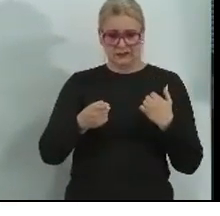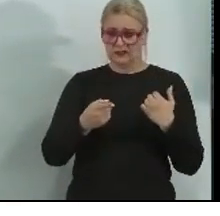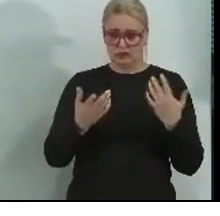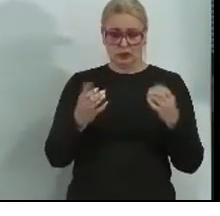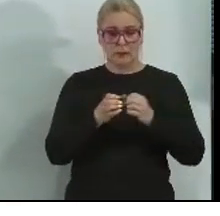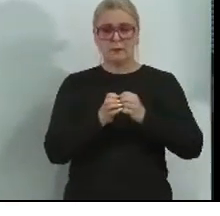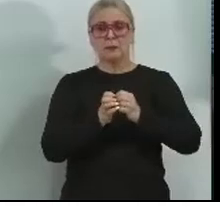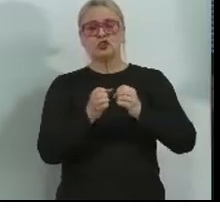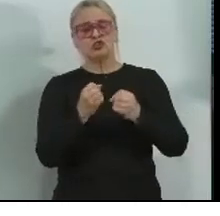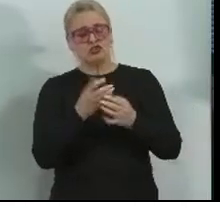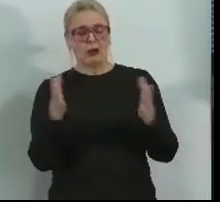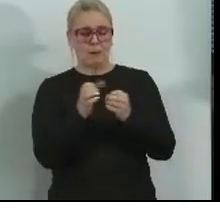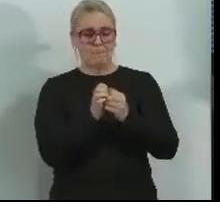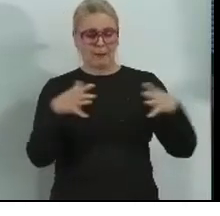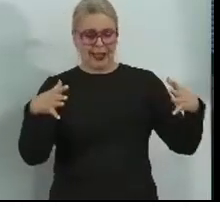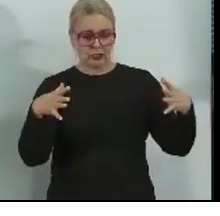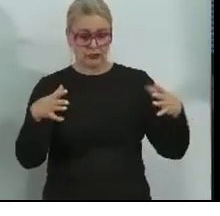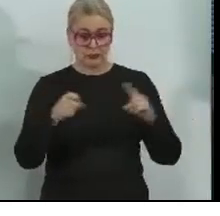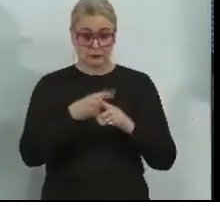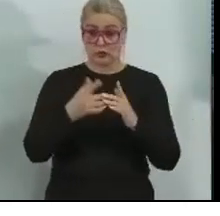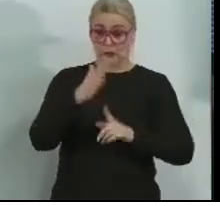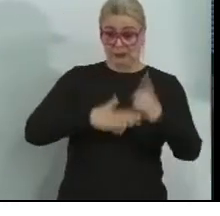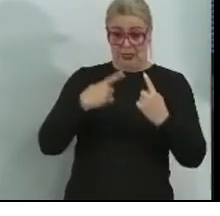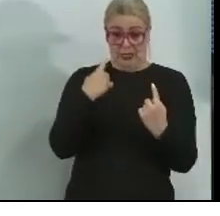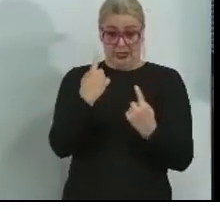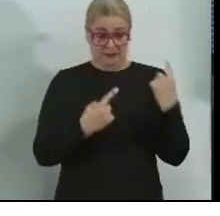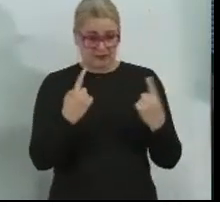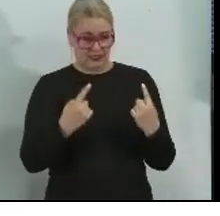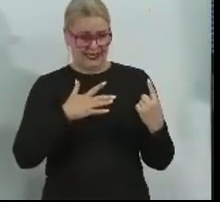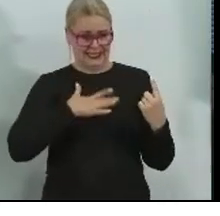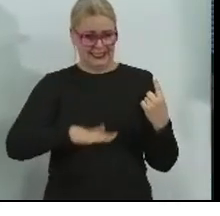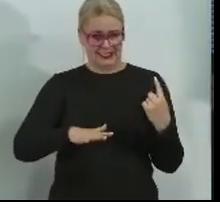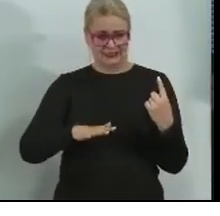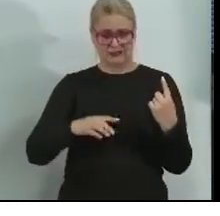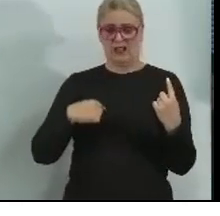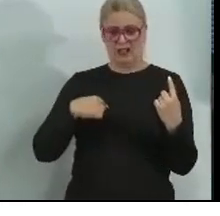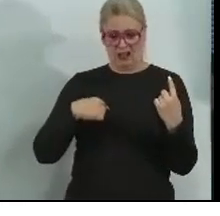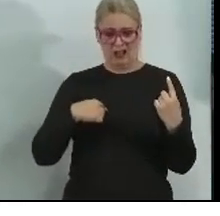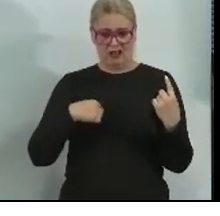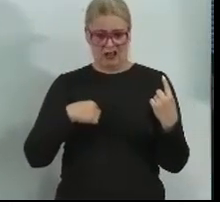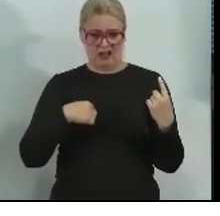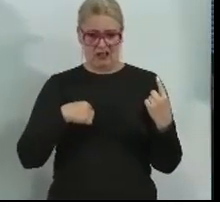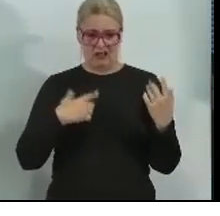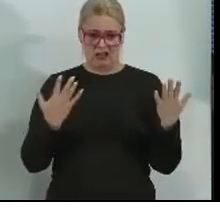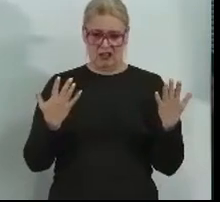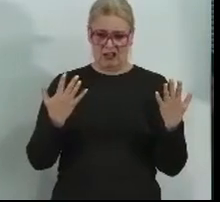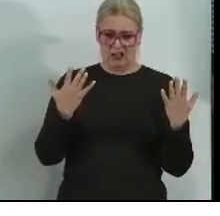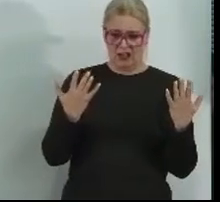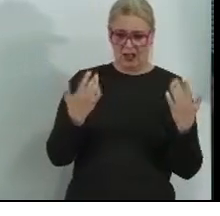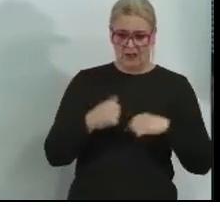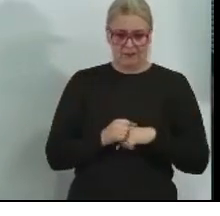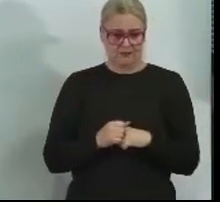They have parity of existence, equity of existence. And again, this campaign hopes to like start to have that conversation too.